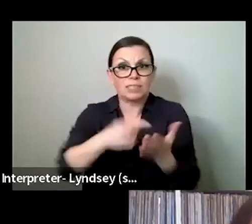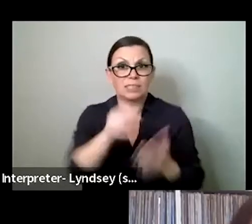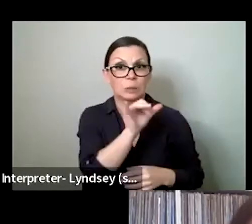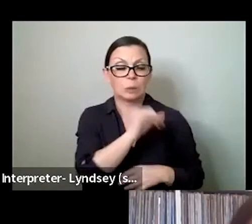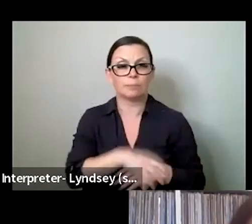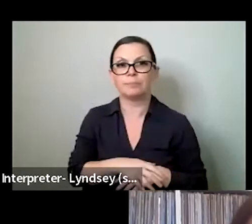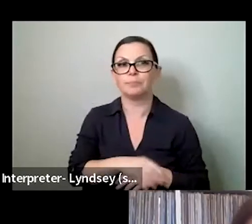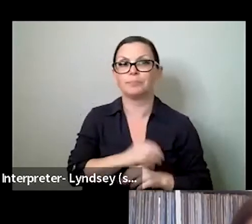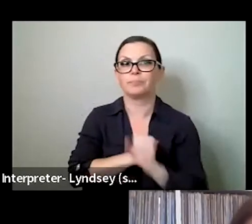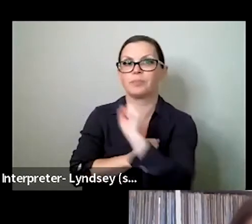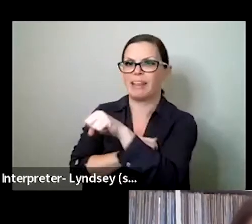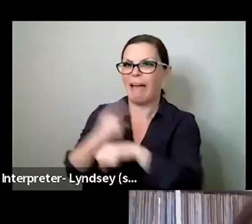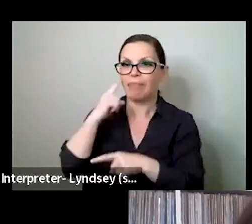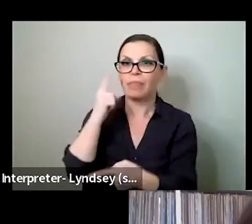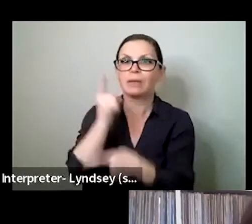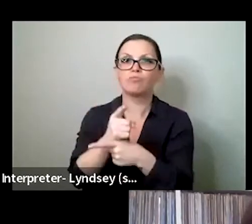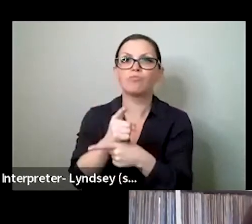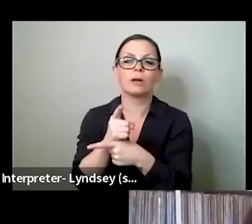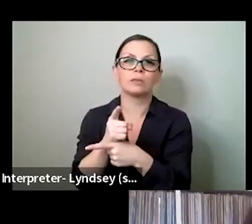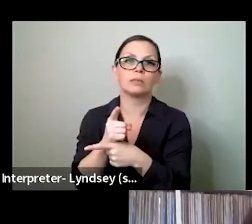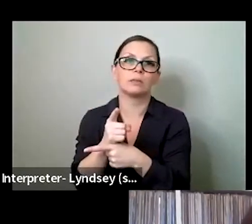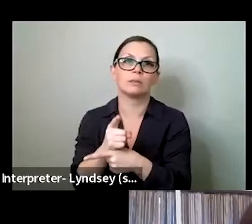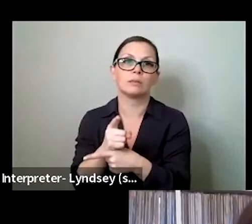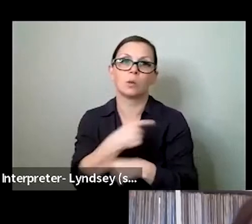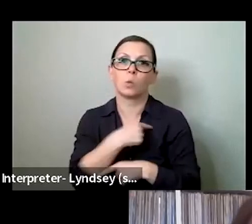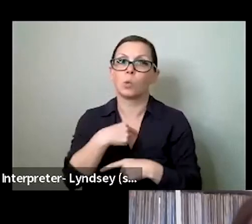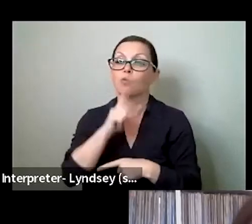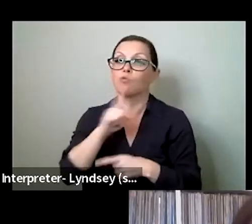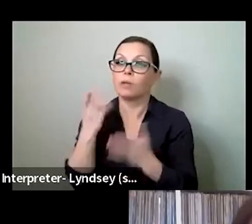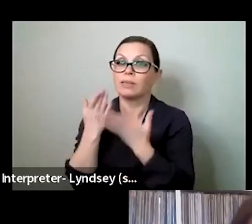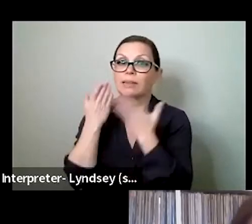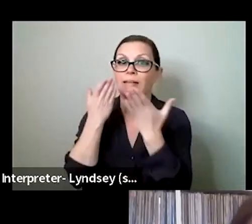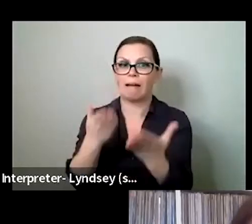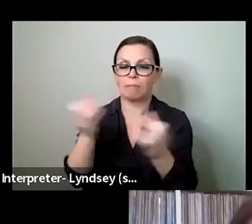Yes, I think that's right. I think we're really offering stellar programming